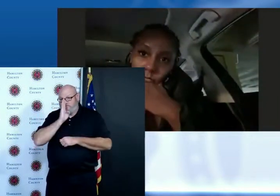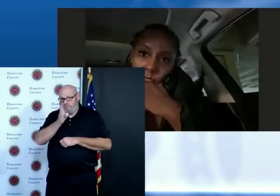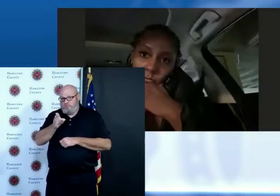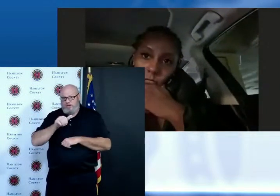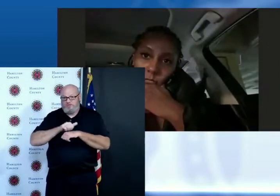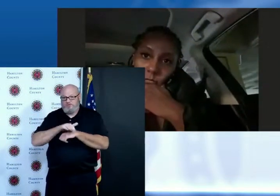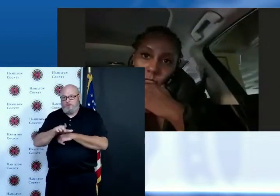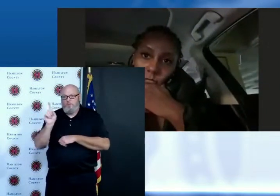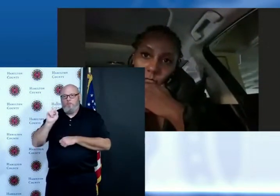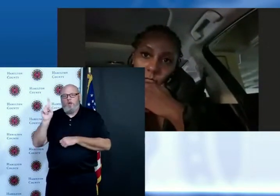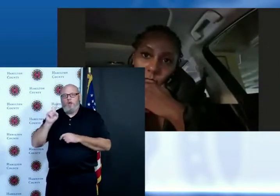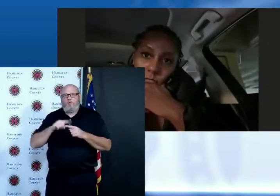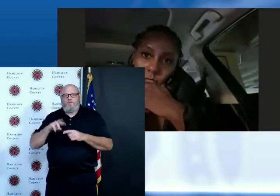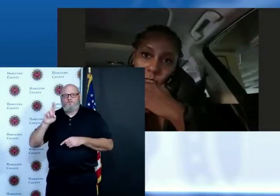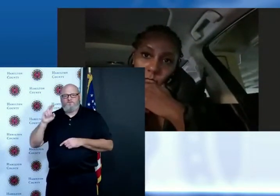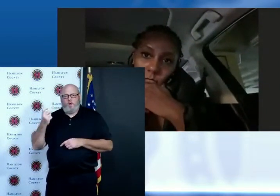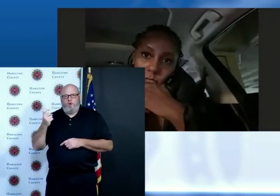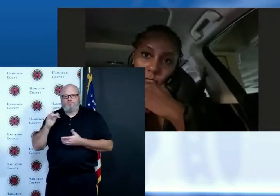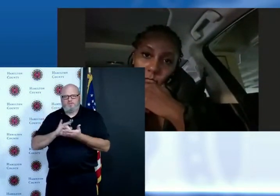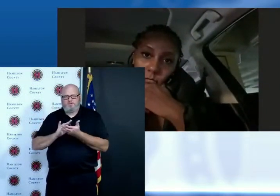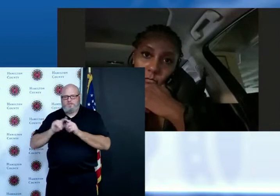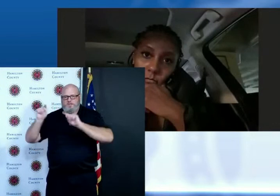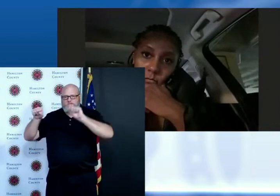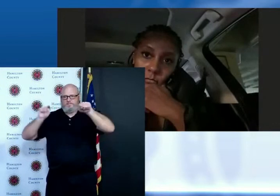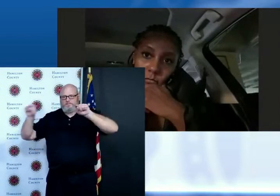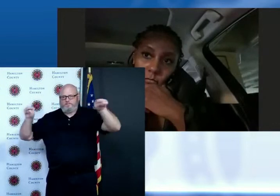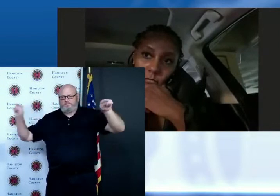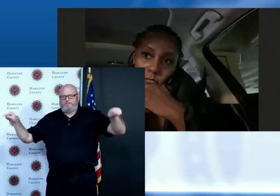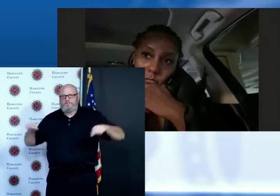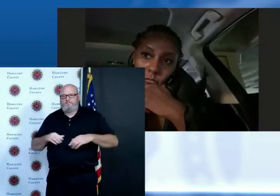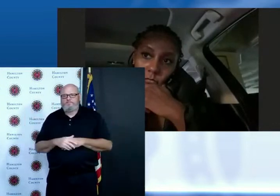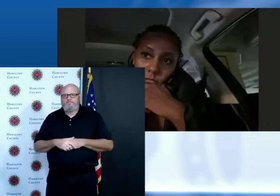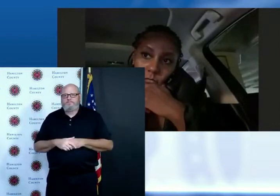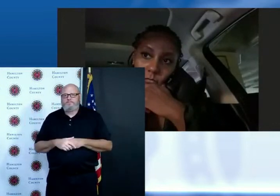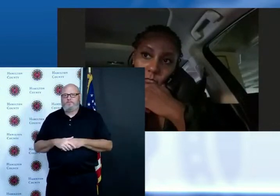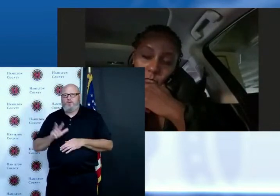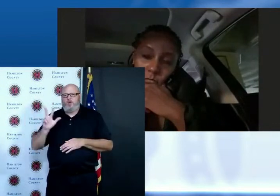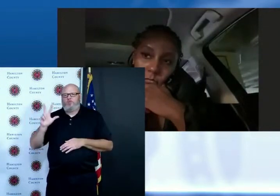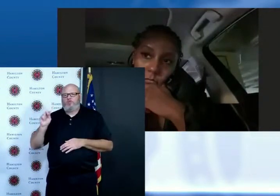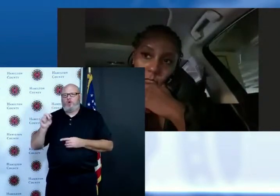now that's a small increase that's only thirty to forty thousand here in Hamilton County but